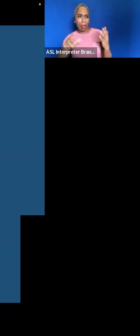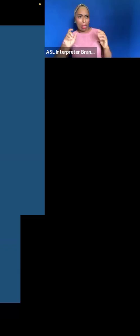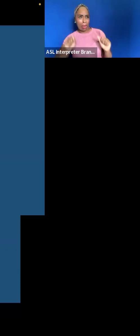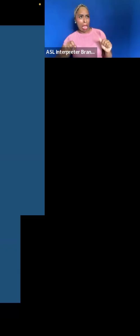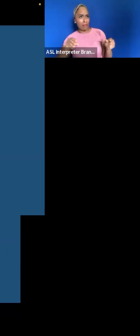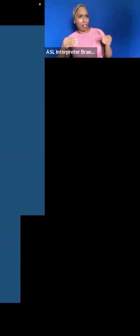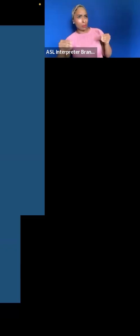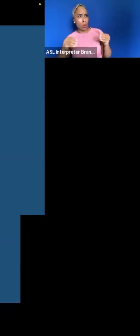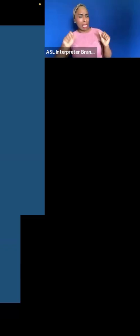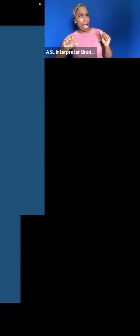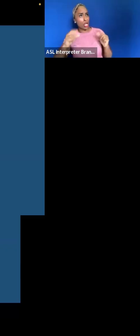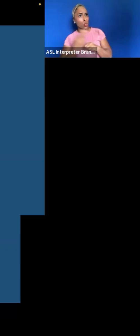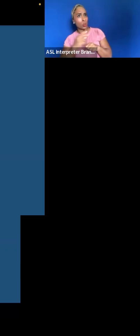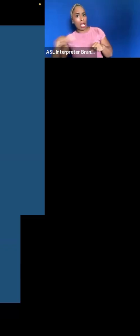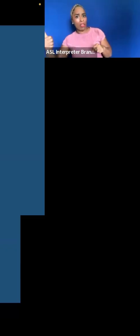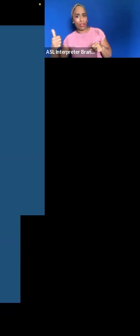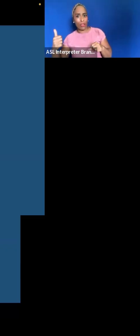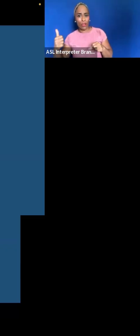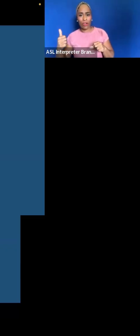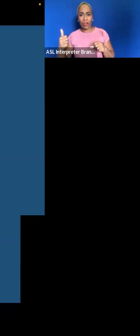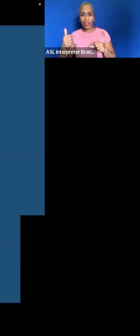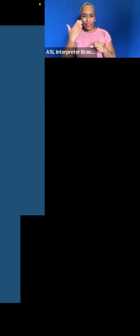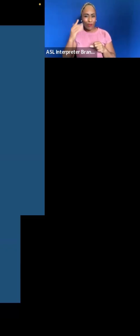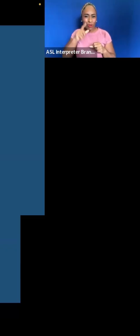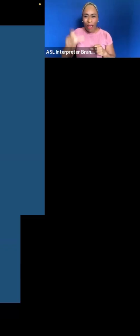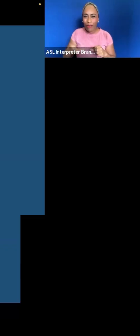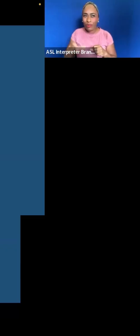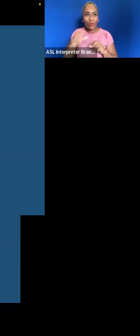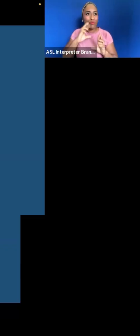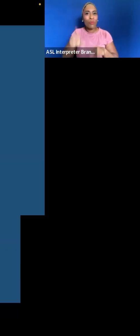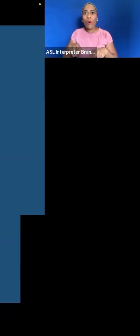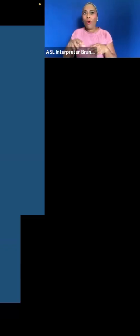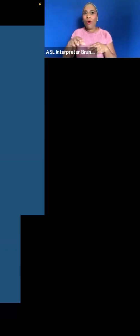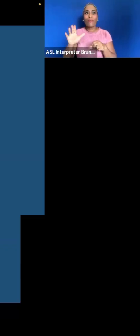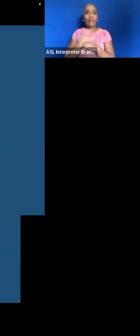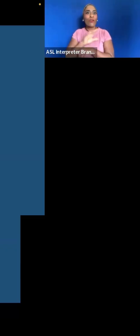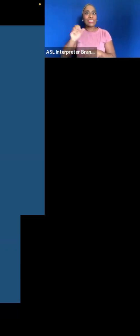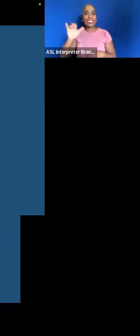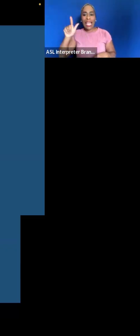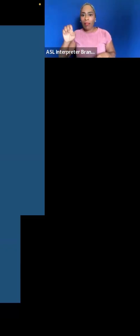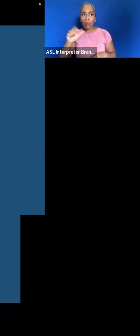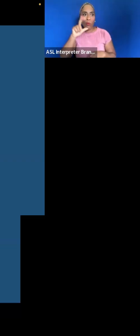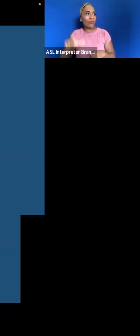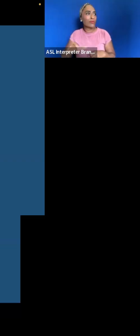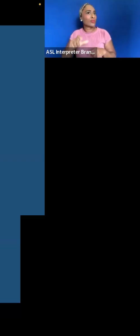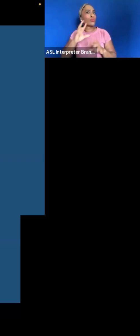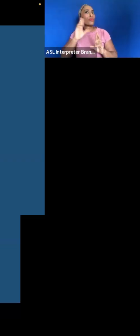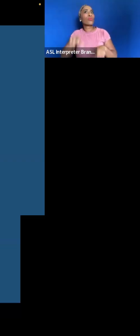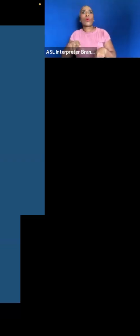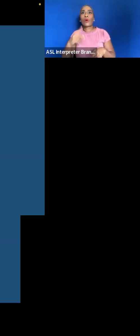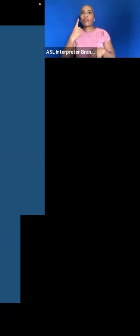They don't have to report a full scale or they don't have to report scores on measures that were timed.